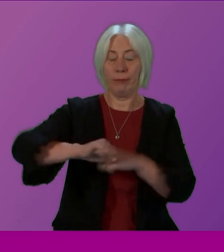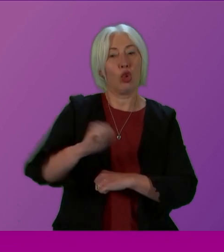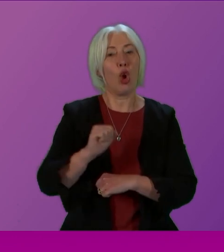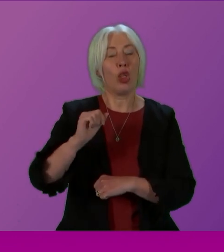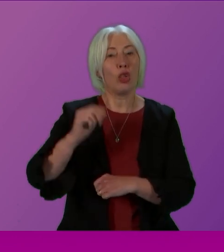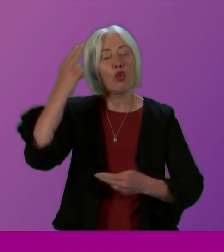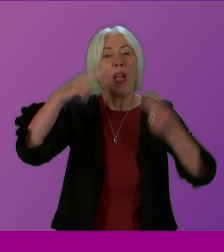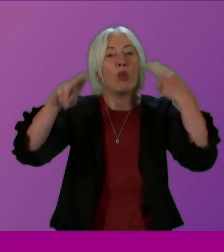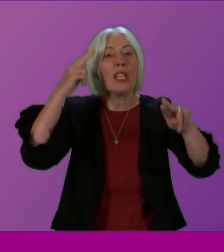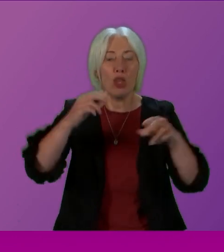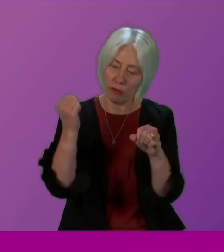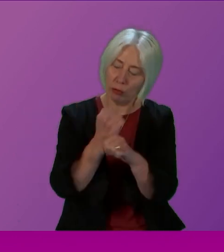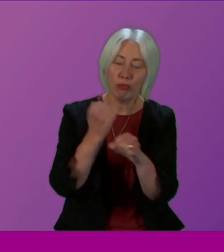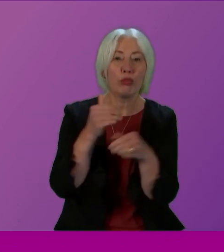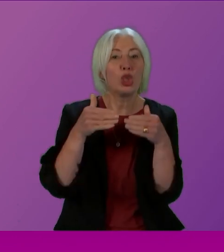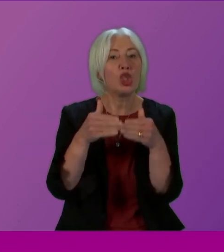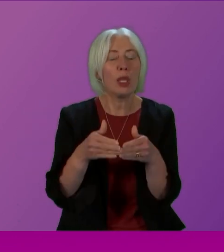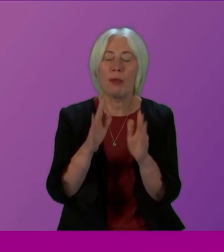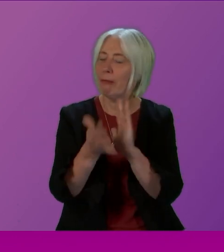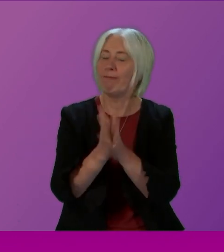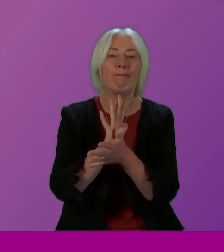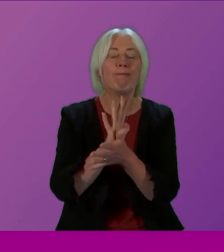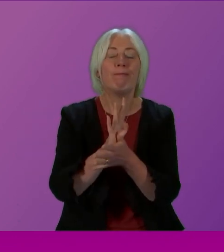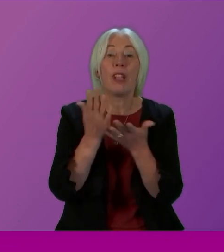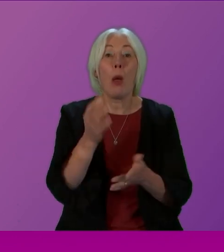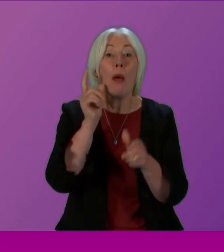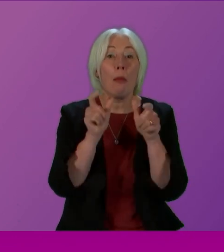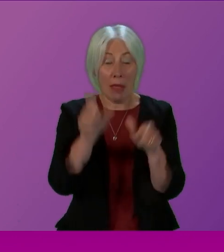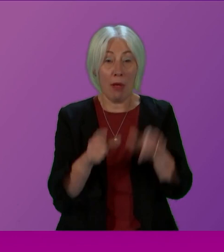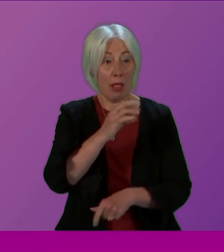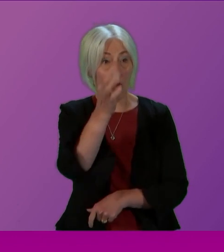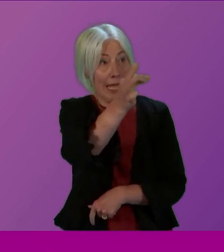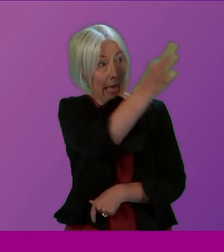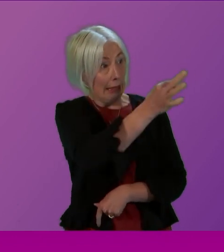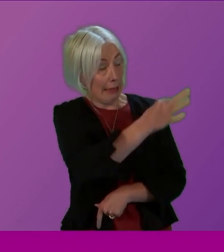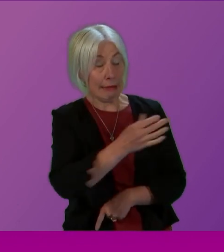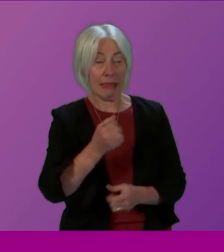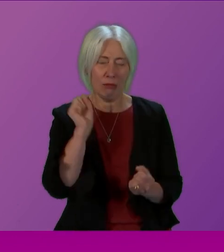shipbuilding excellence and has left islanders without the vital transport links that they